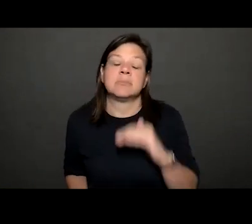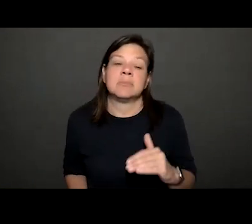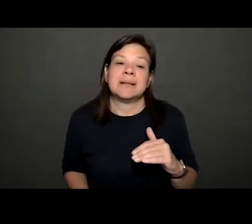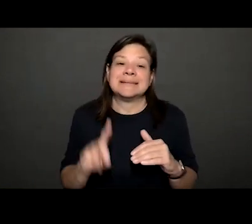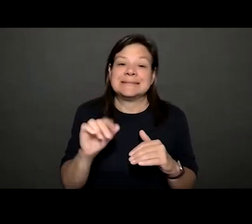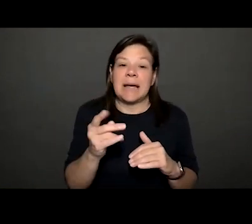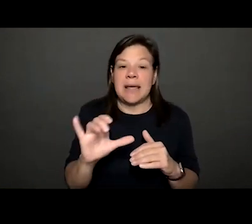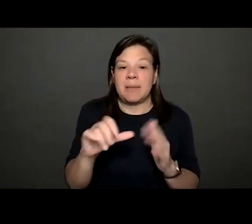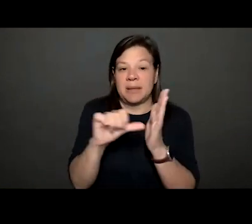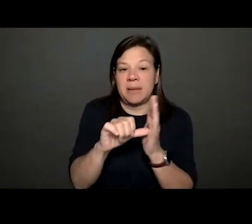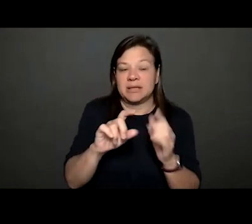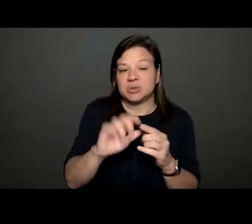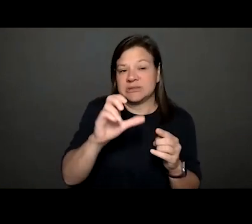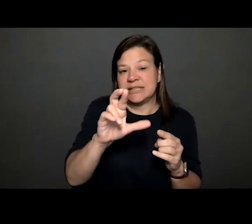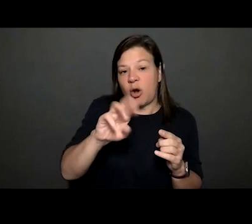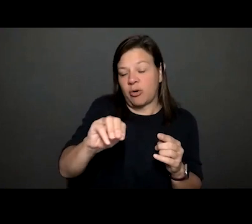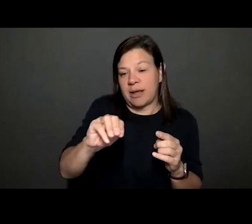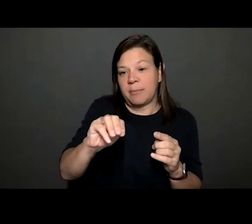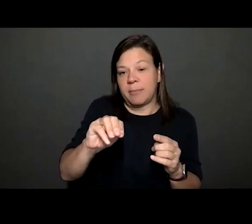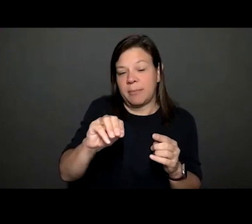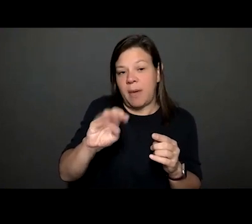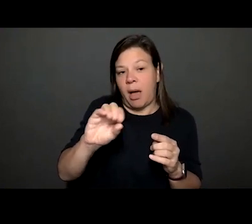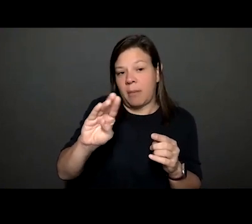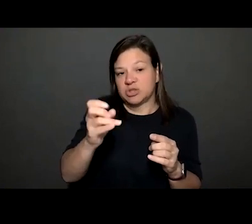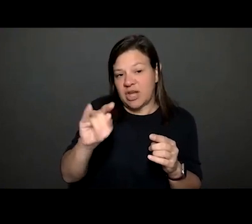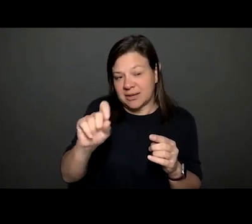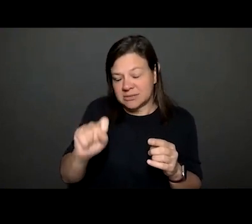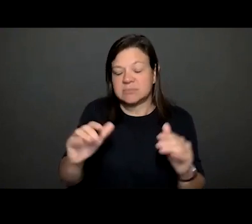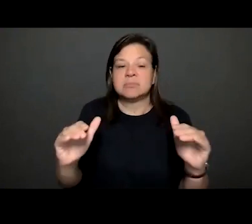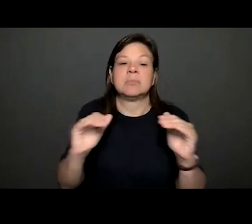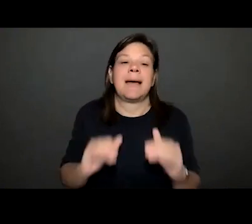OBJECTS AND FINALLY SHOWED YOU HOW TO MAKE A DYNAMIC